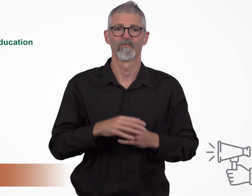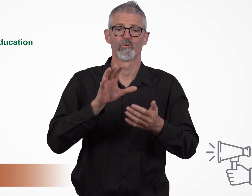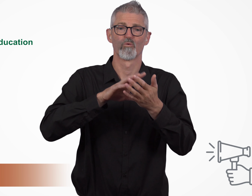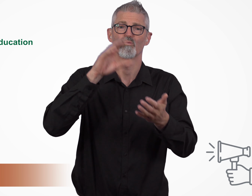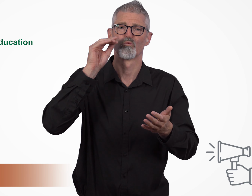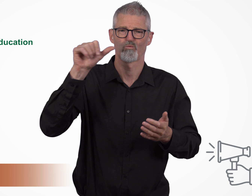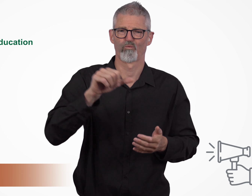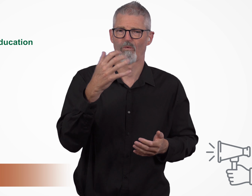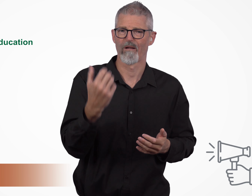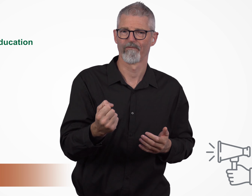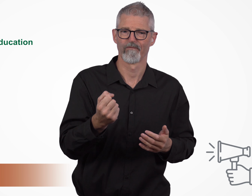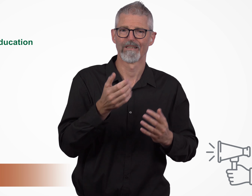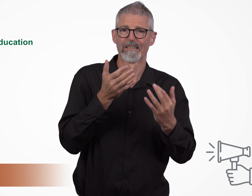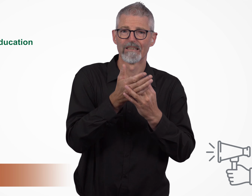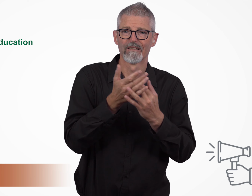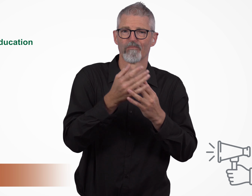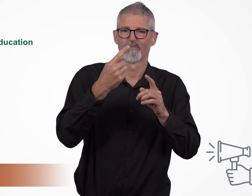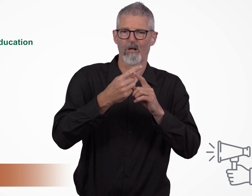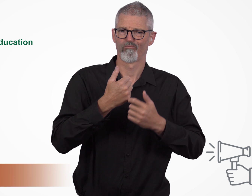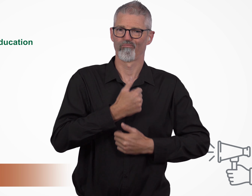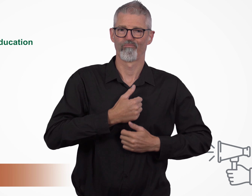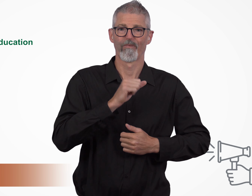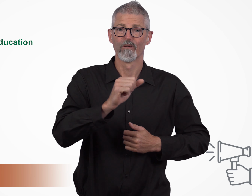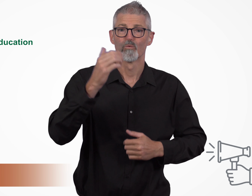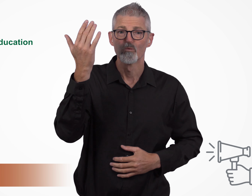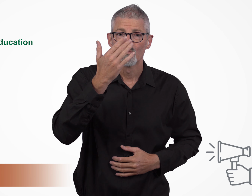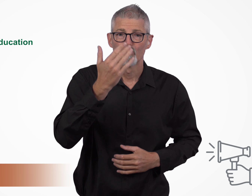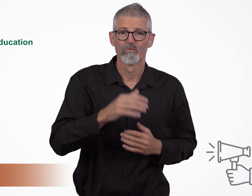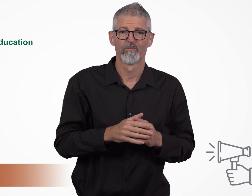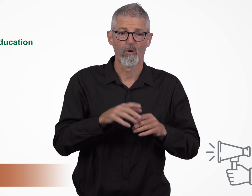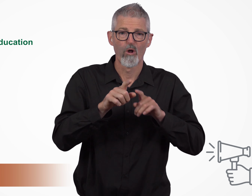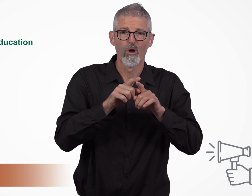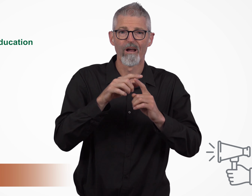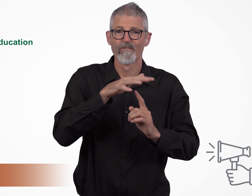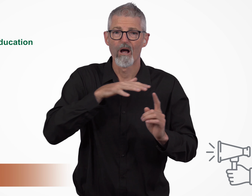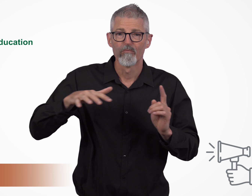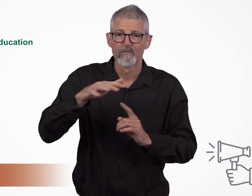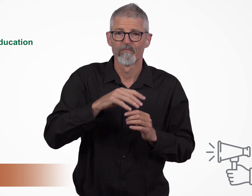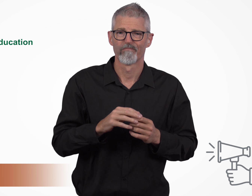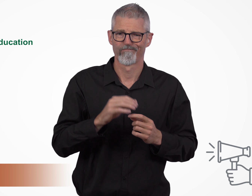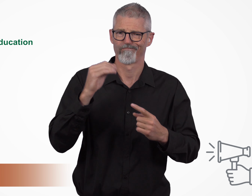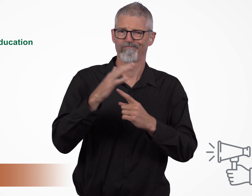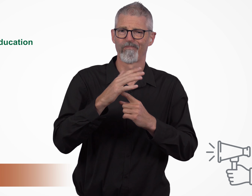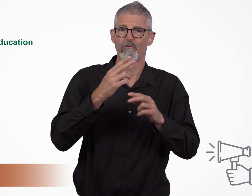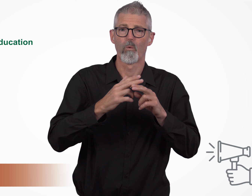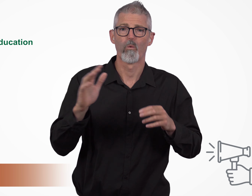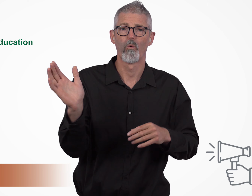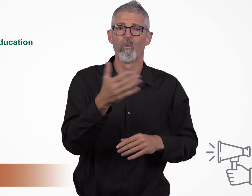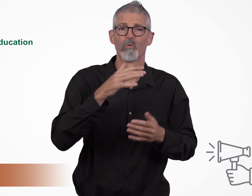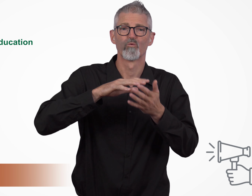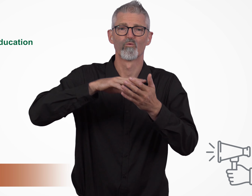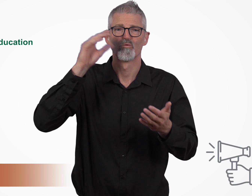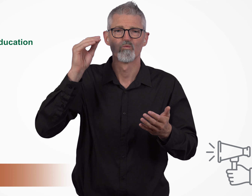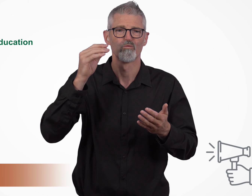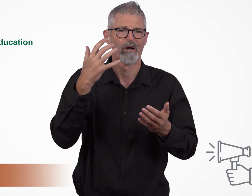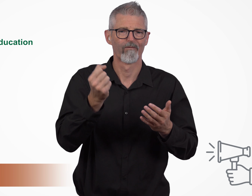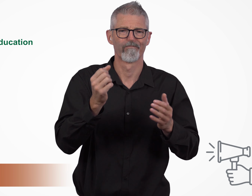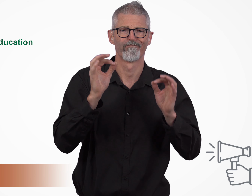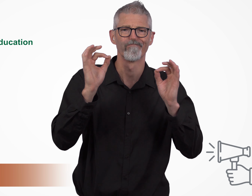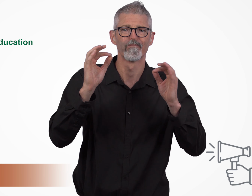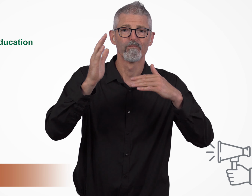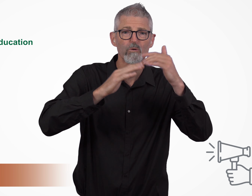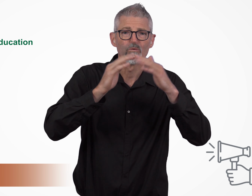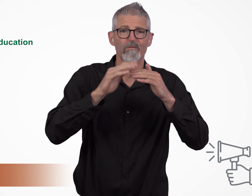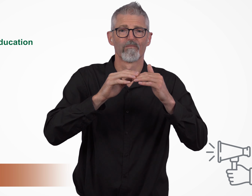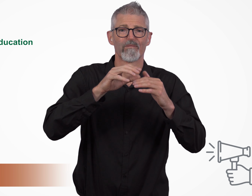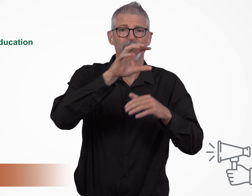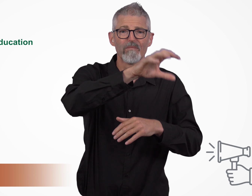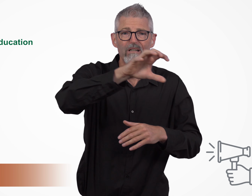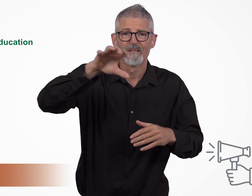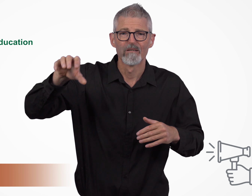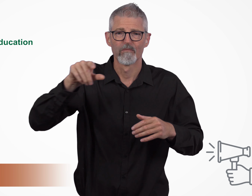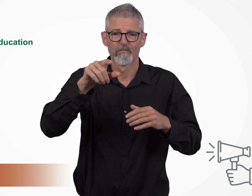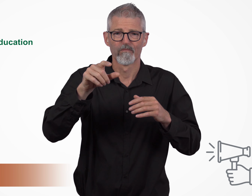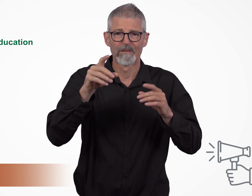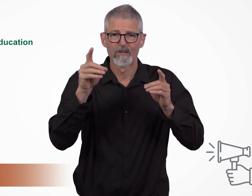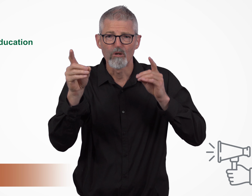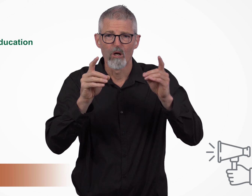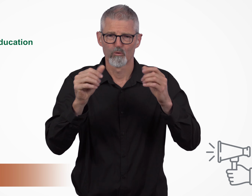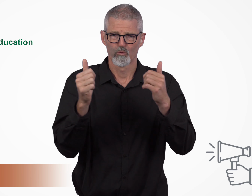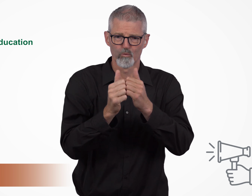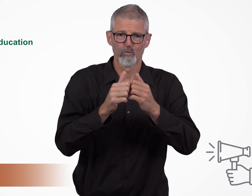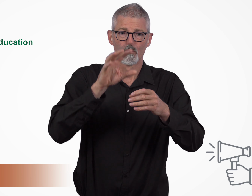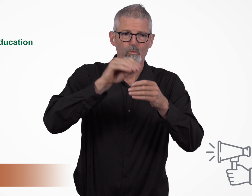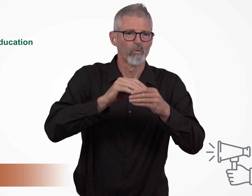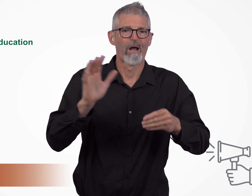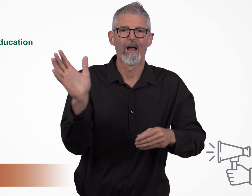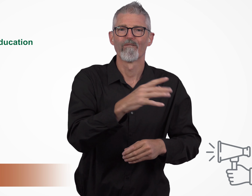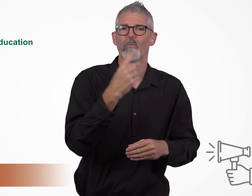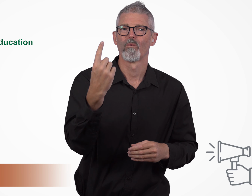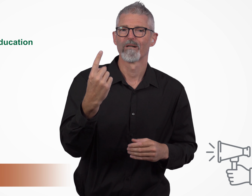Students need to be able to access and enjoy their school and learning places. Buildings and spaces designed for inclusion are critical for all.